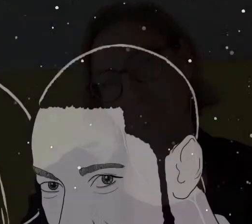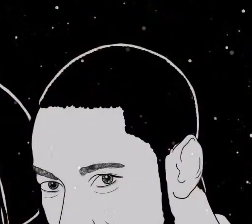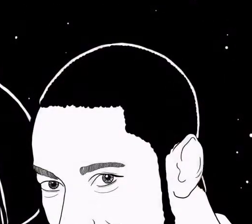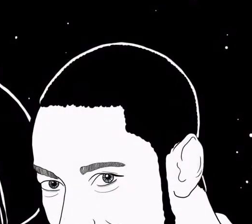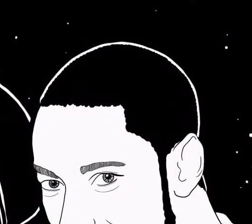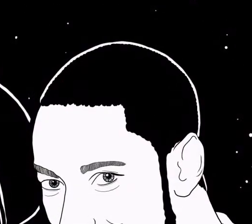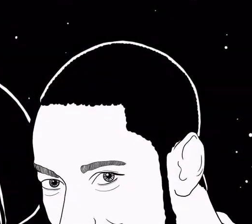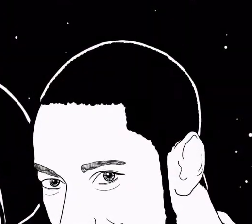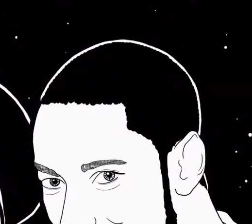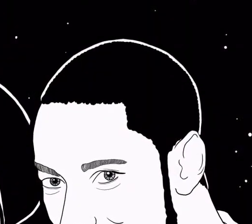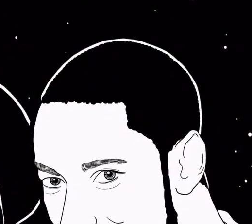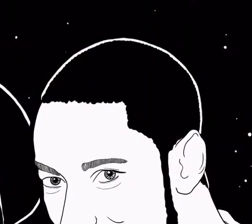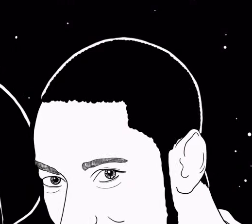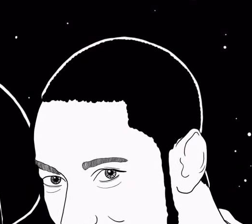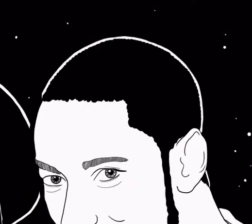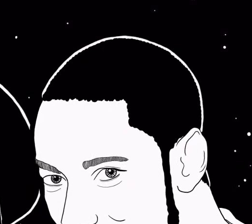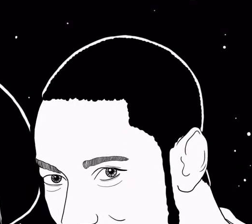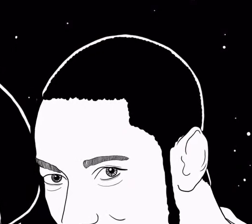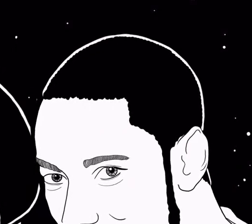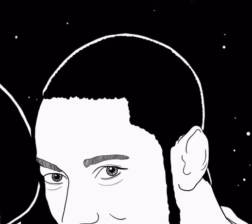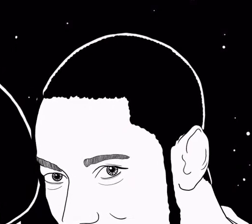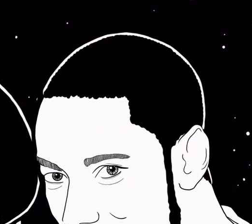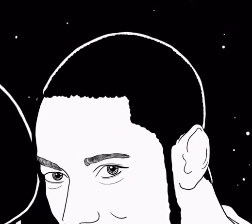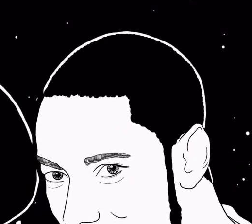YEAH. GOODNIGHT EULA SCOTT BYNOE: GOODNIGHT.